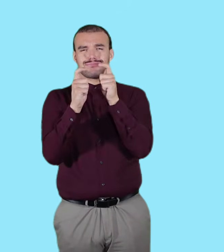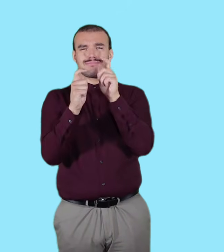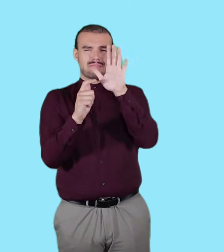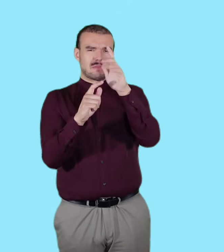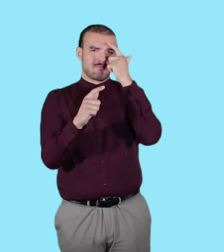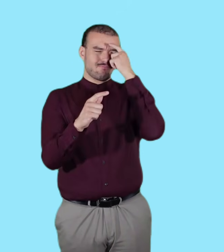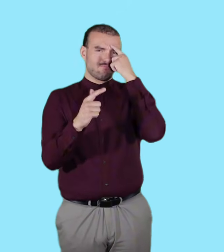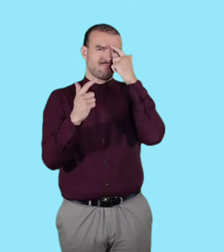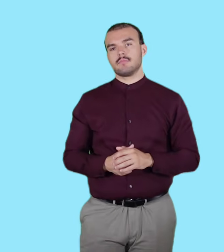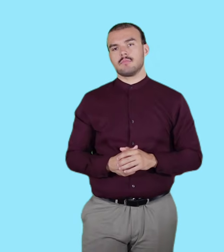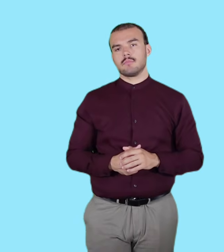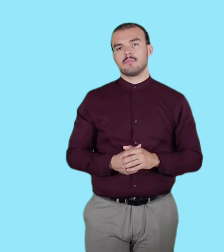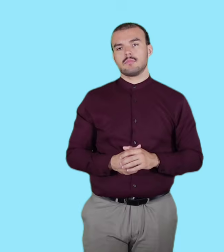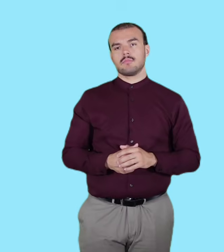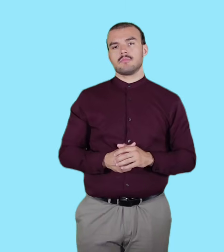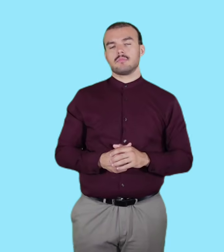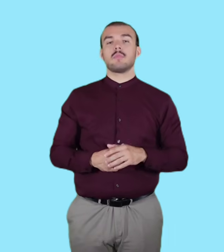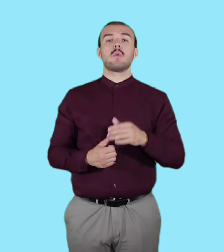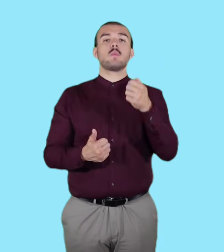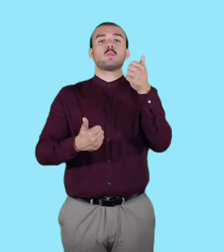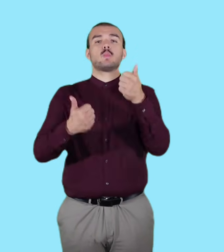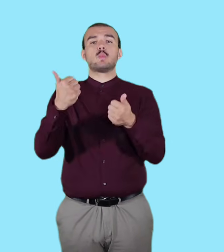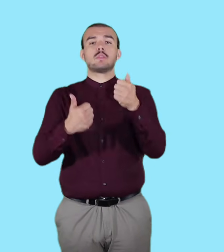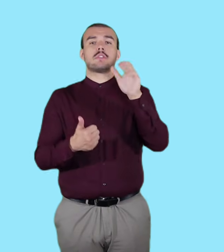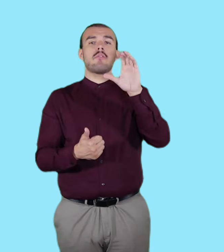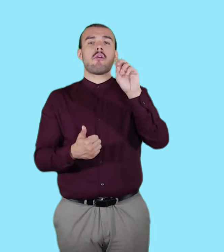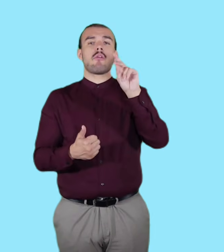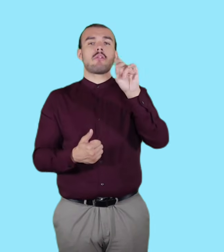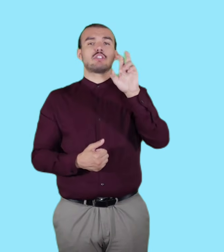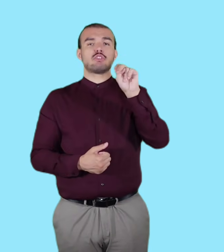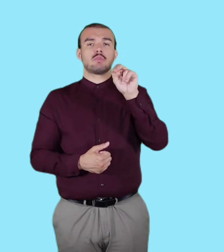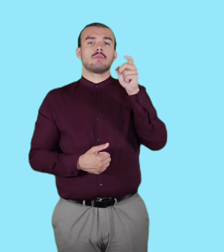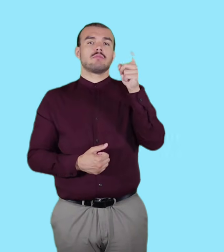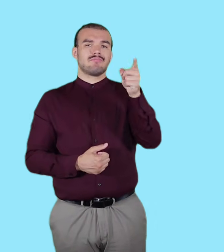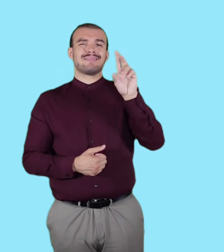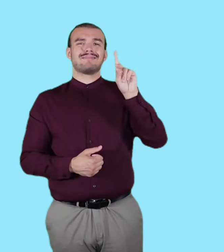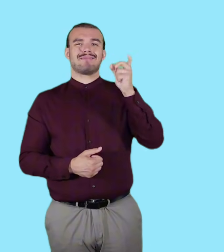including which conditions or diagnoses they accept